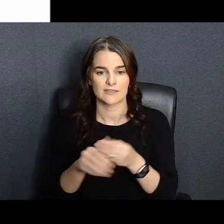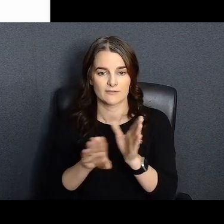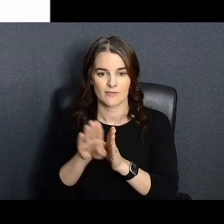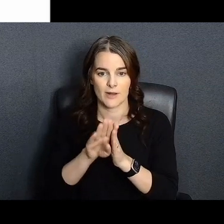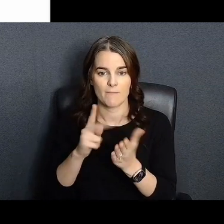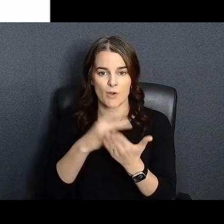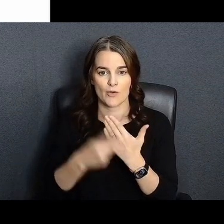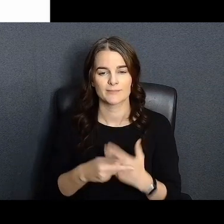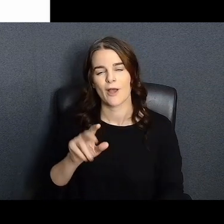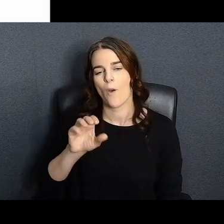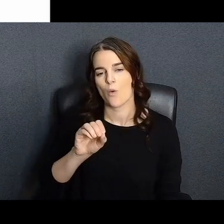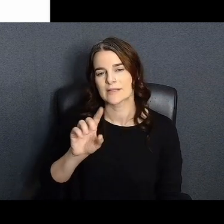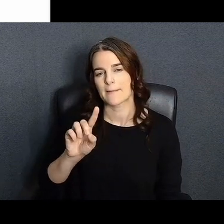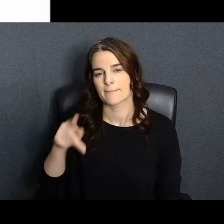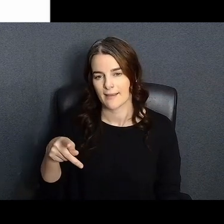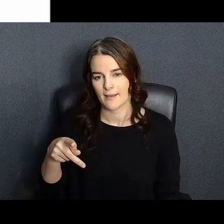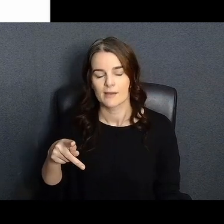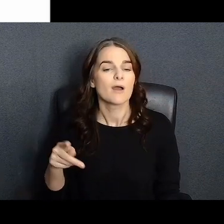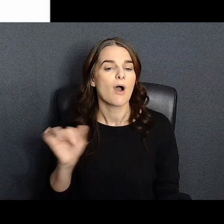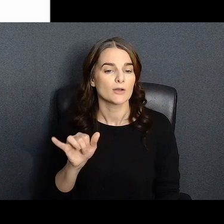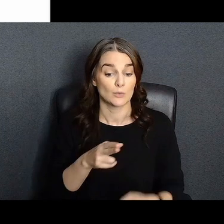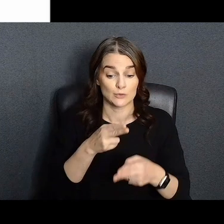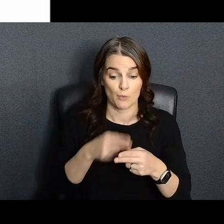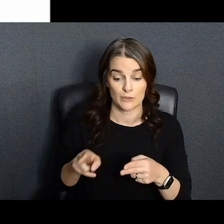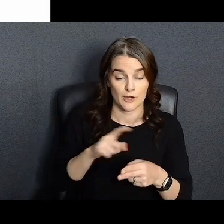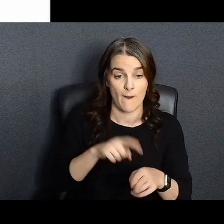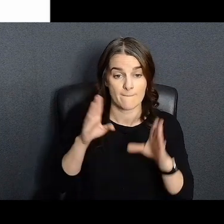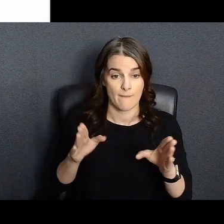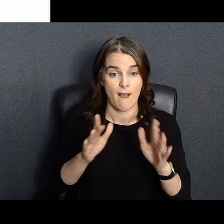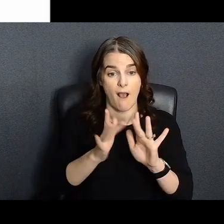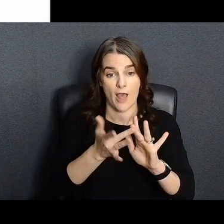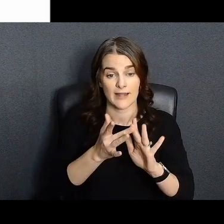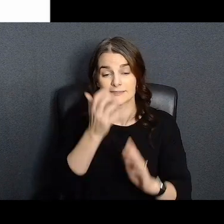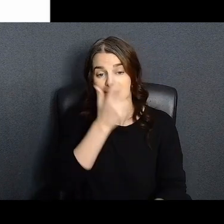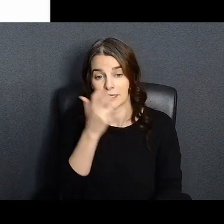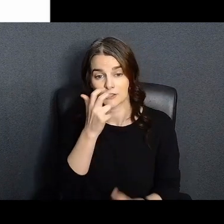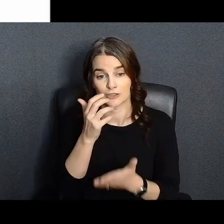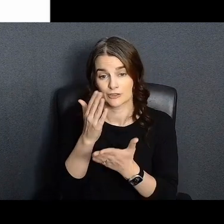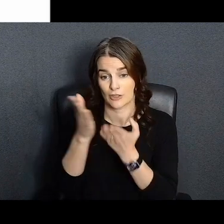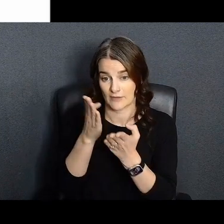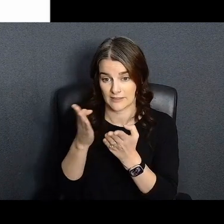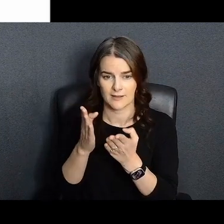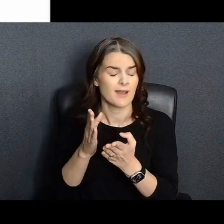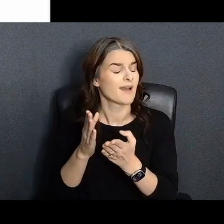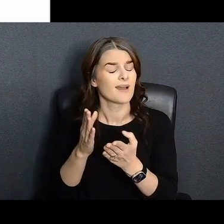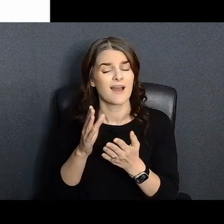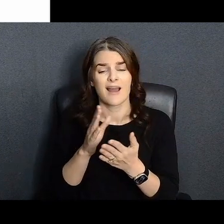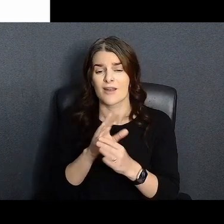And Just SO is short-term online speech services. And neither of these programs are direct ongoing speech